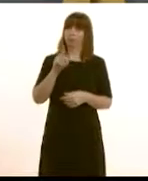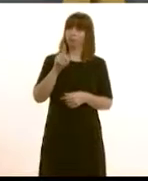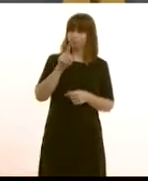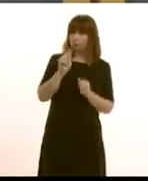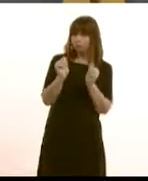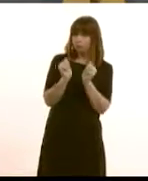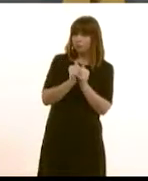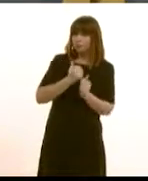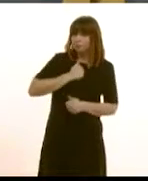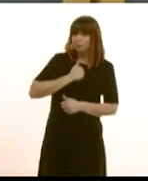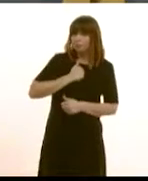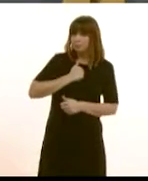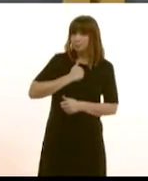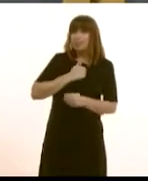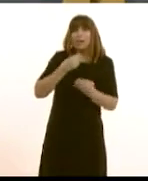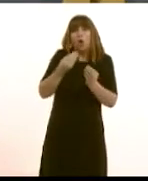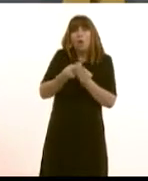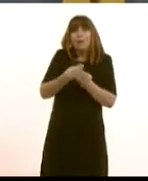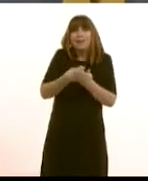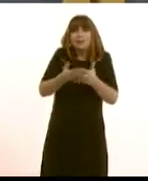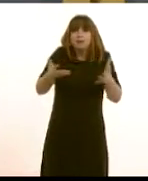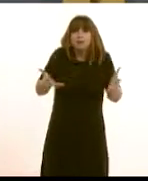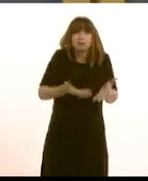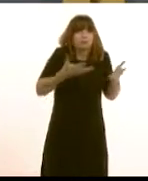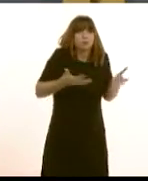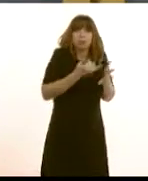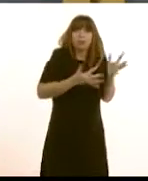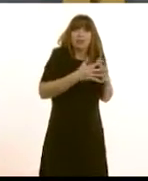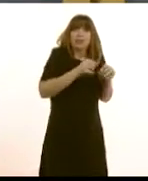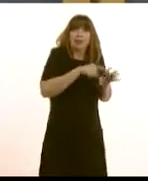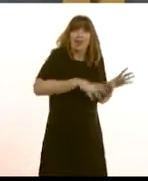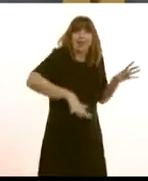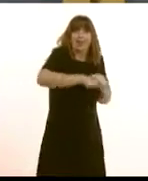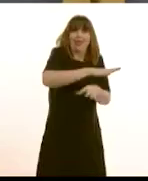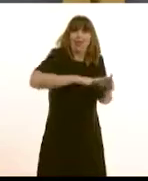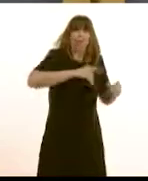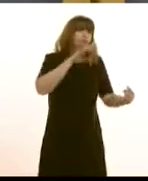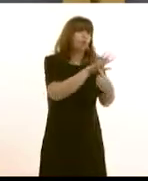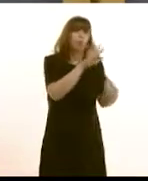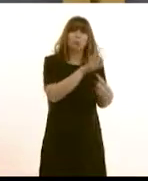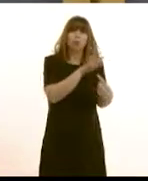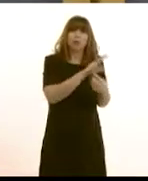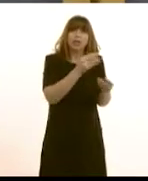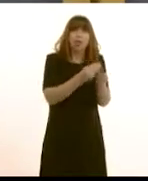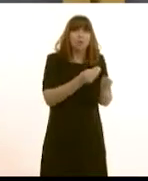in developing the economy of the Swansea bay region, it is vital to ensure that the benefits